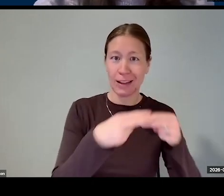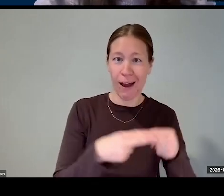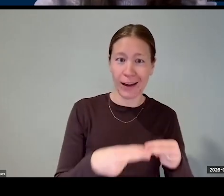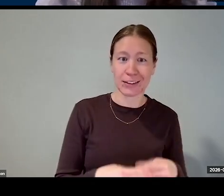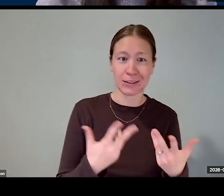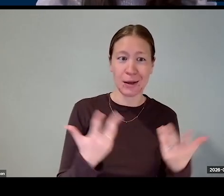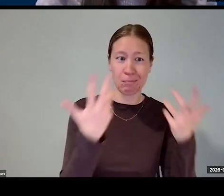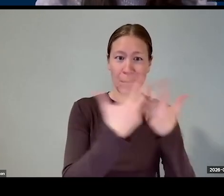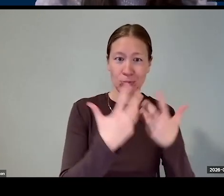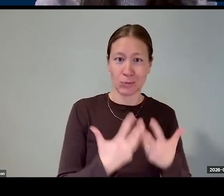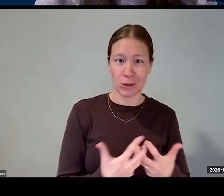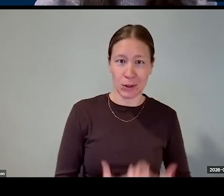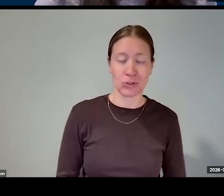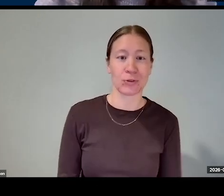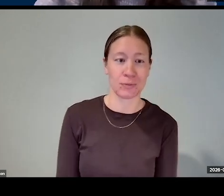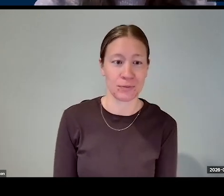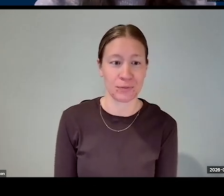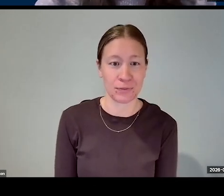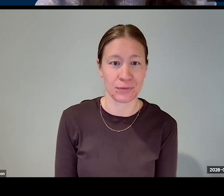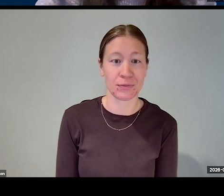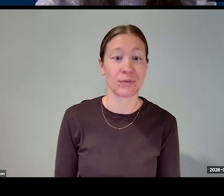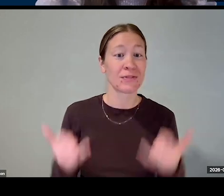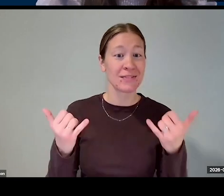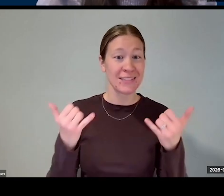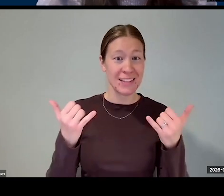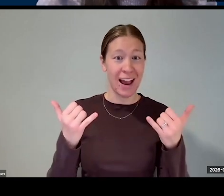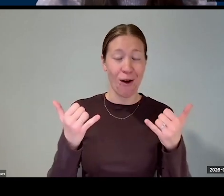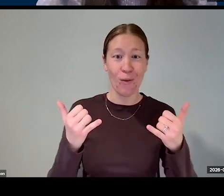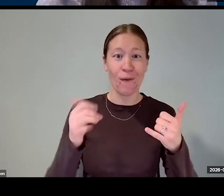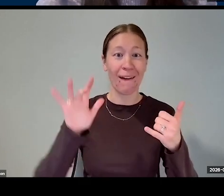and I know because I can remove the shape that we had before